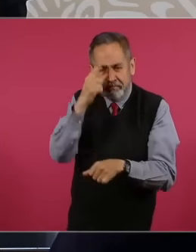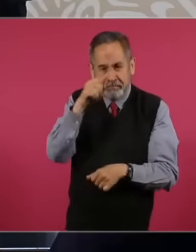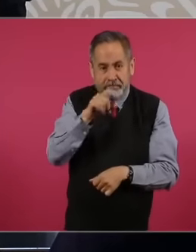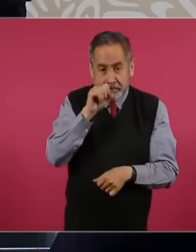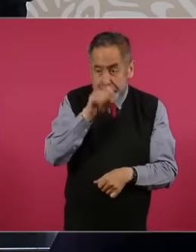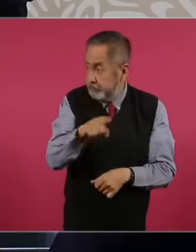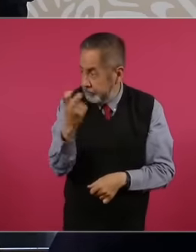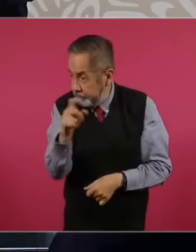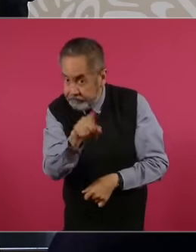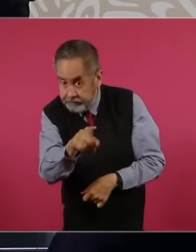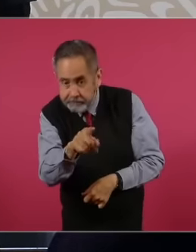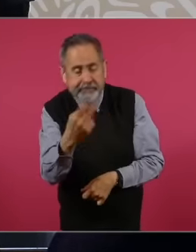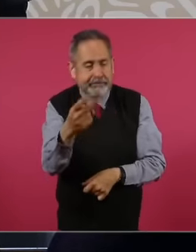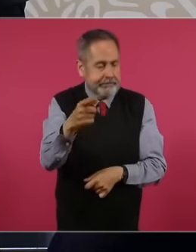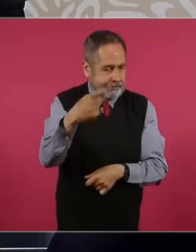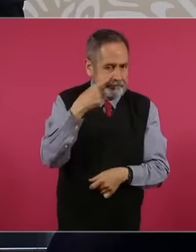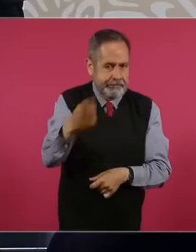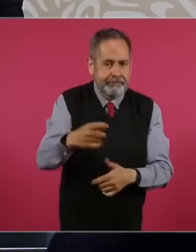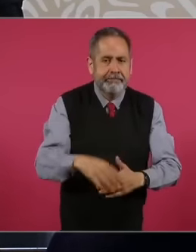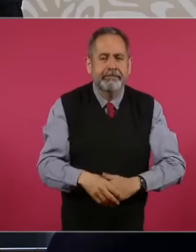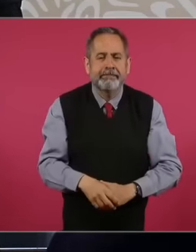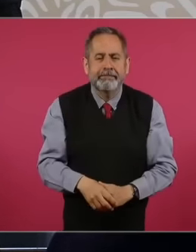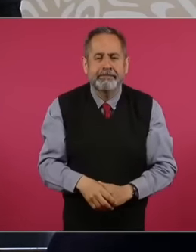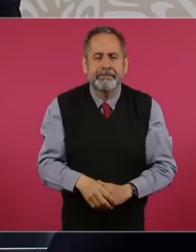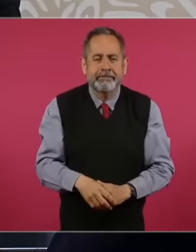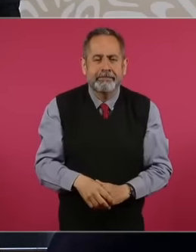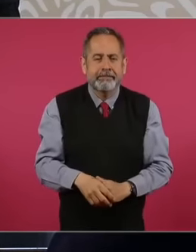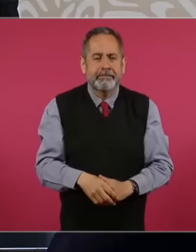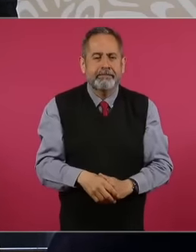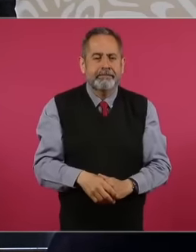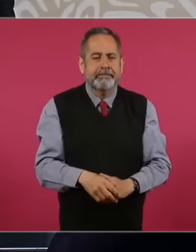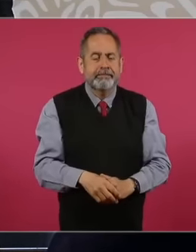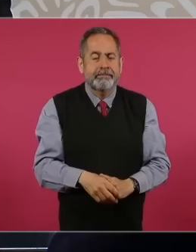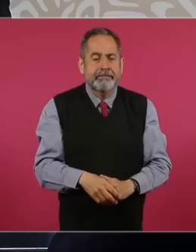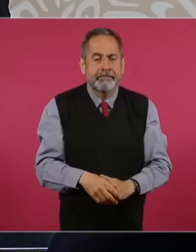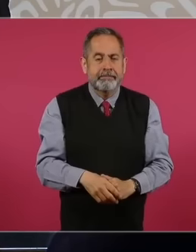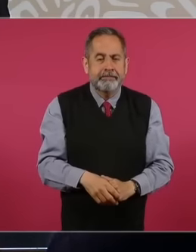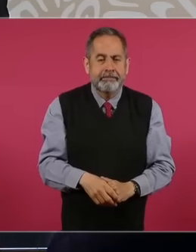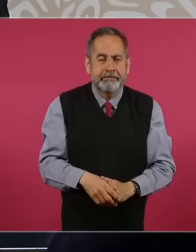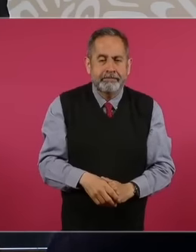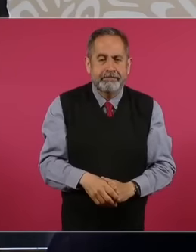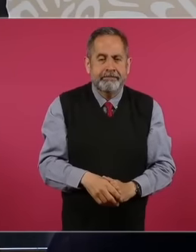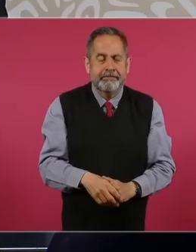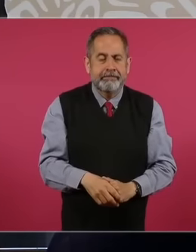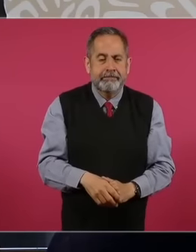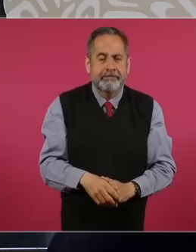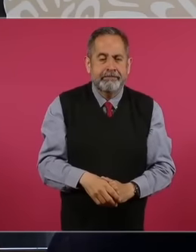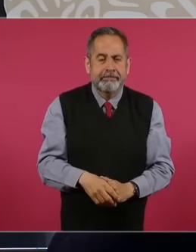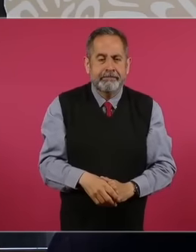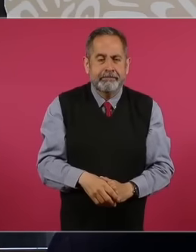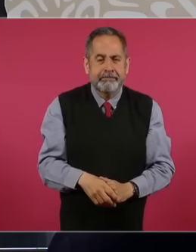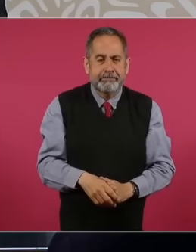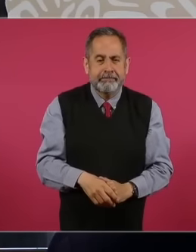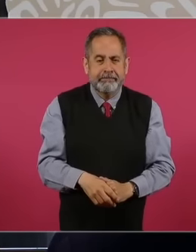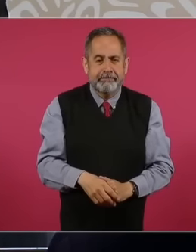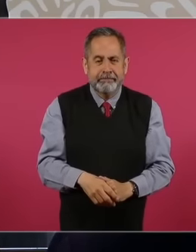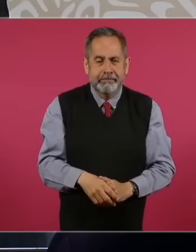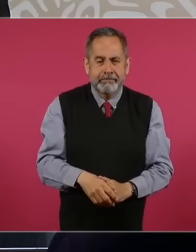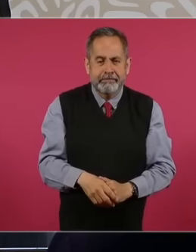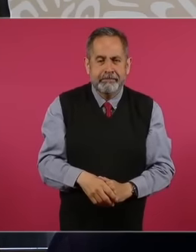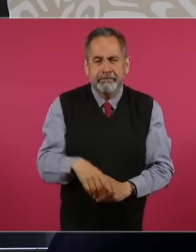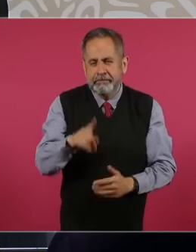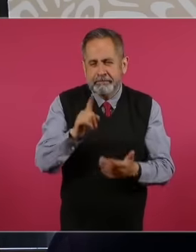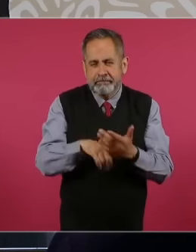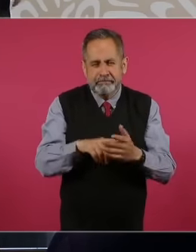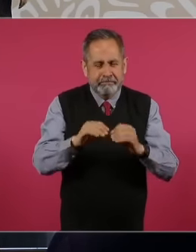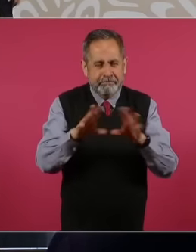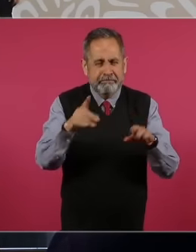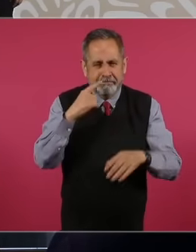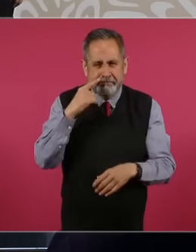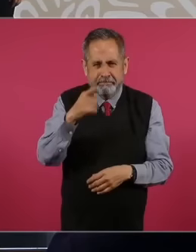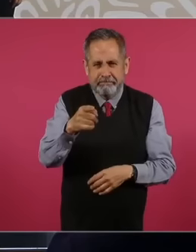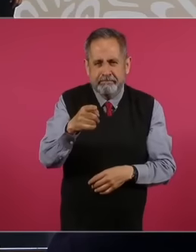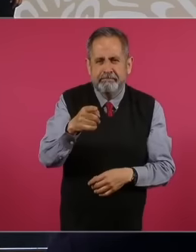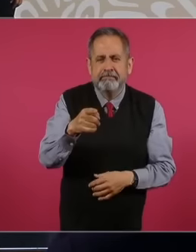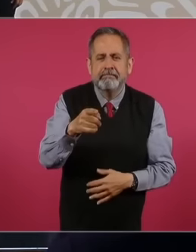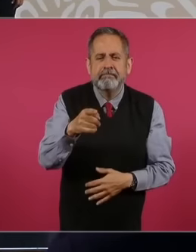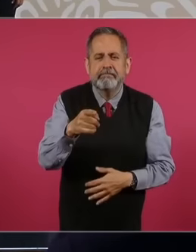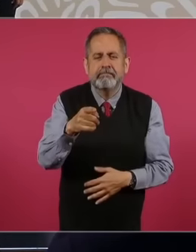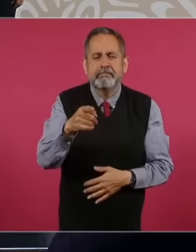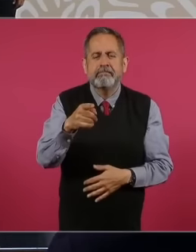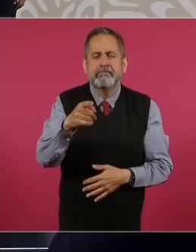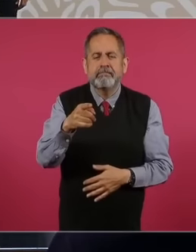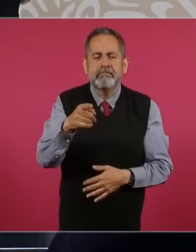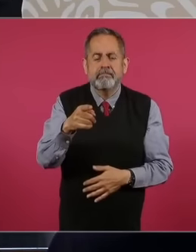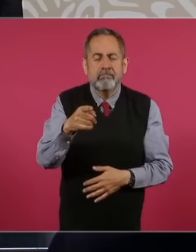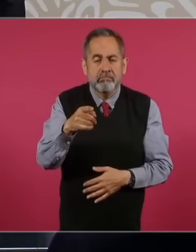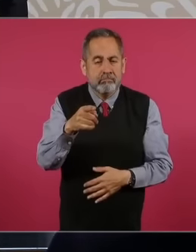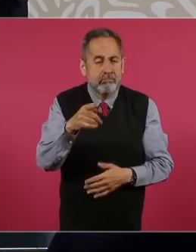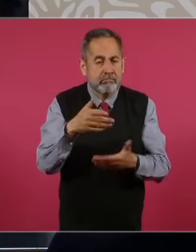no good it is very Obvious when the media does favor it comes to the politicians now the